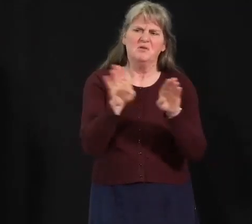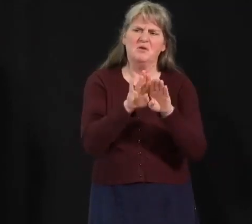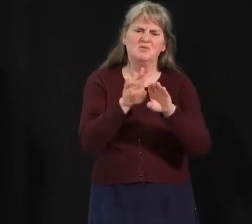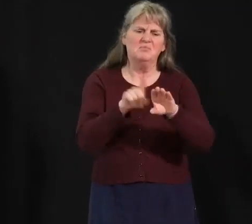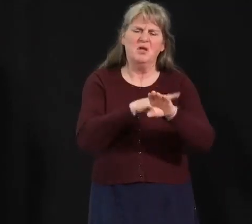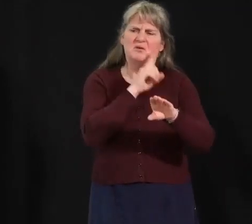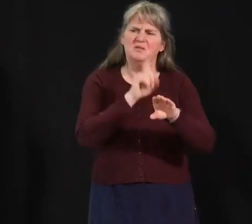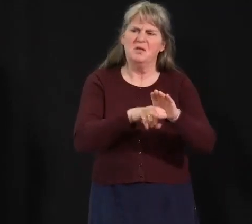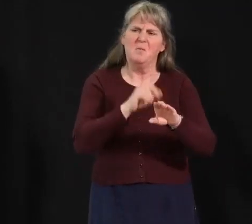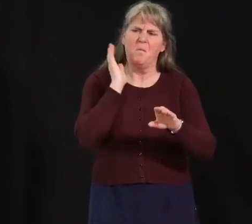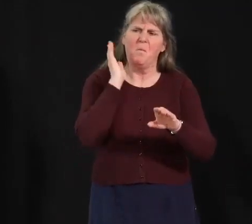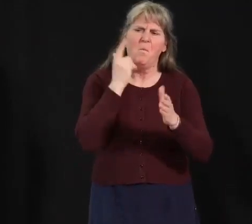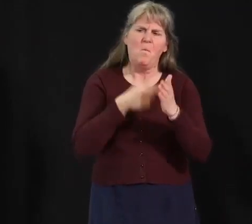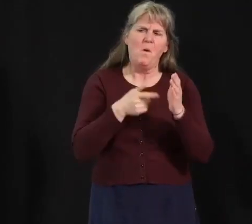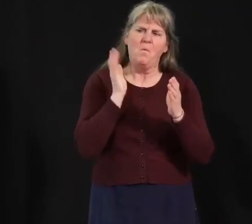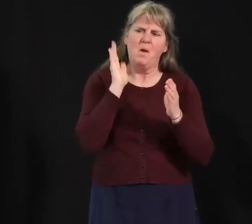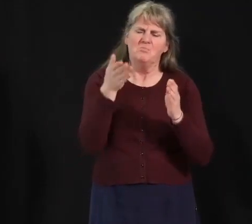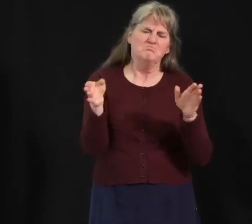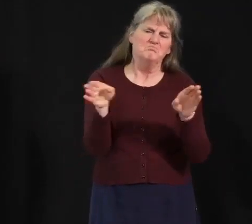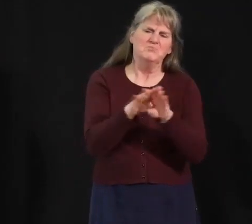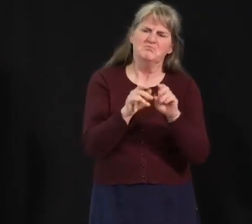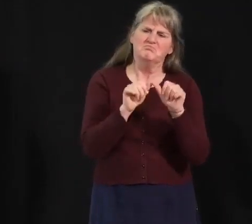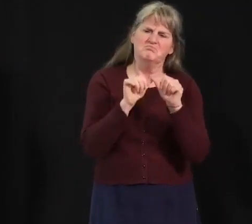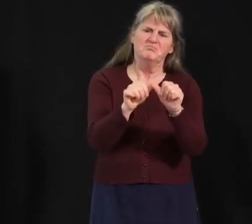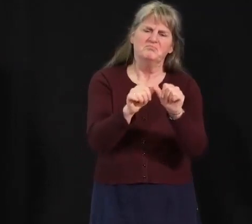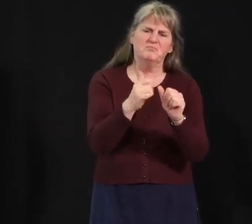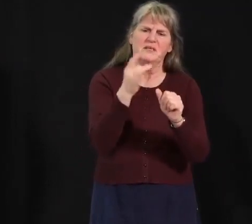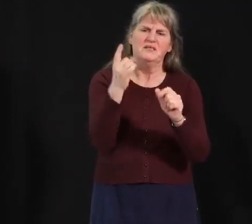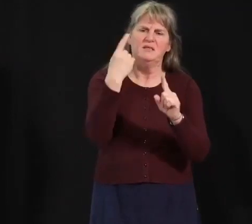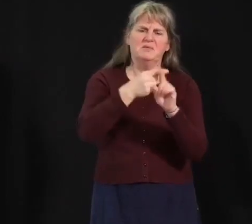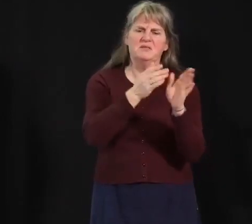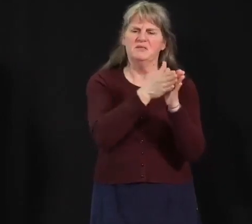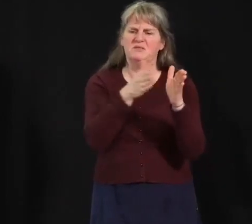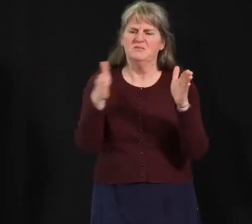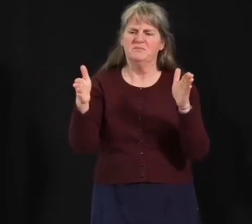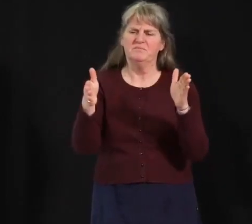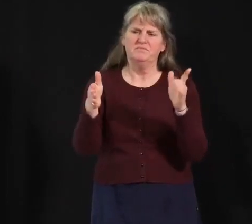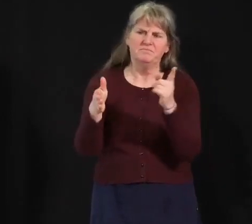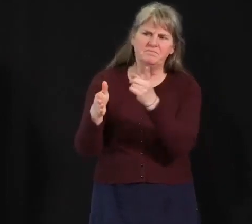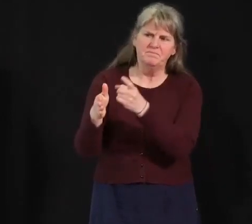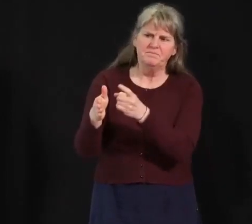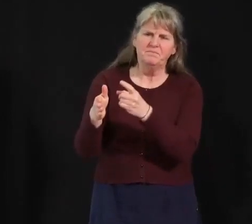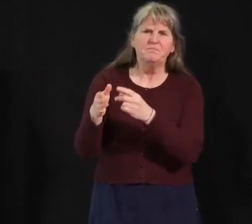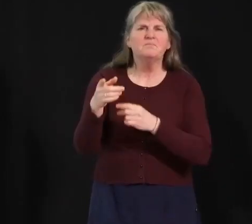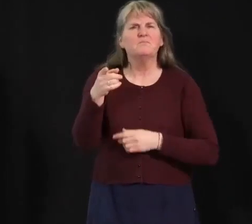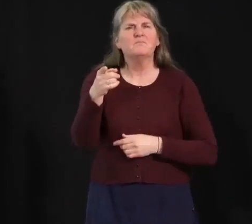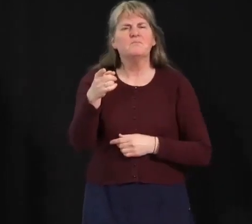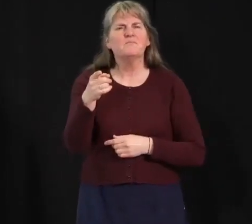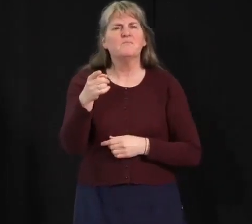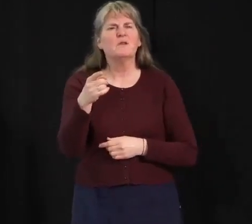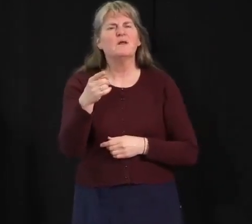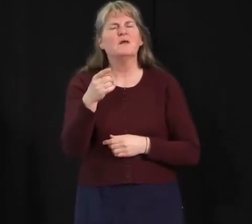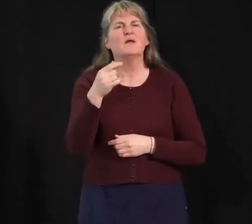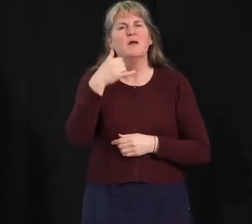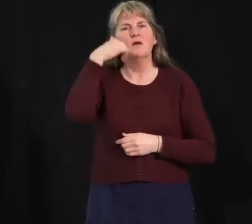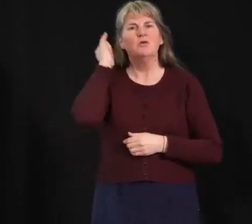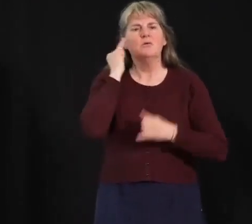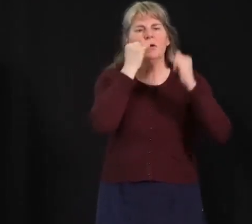it that. And there are some things that can change back or that can reopen. What are some of the things that